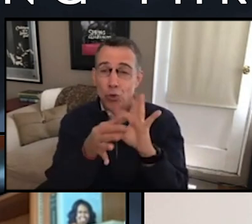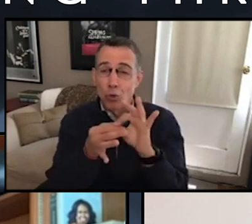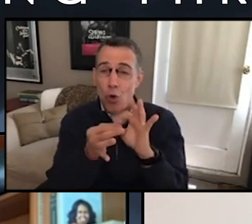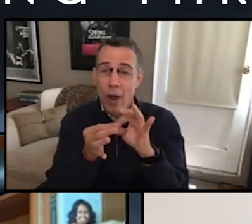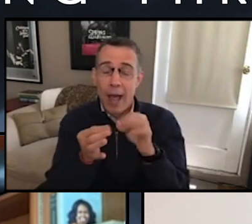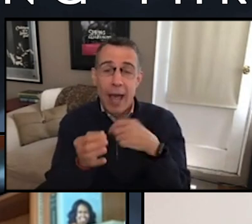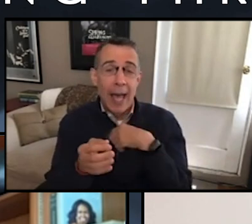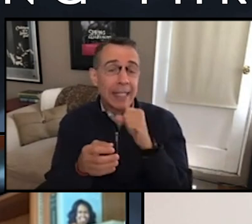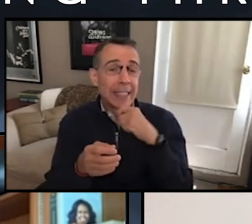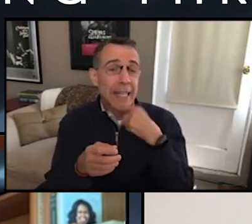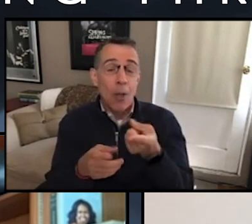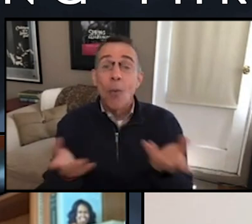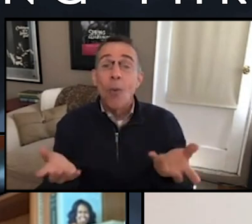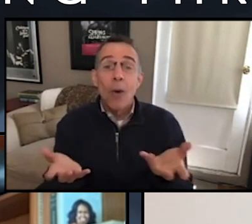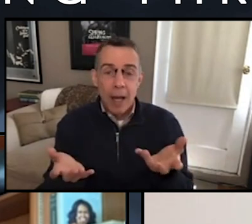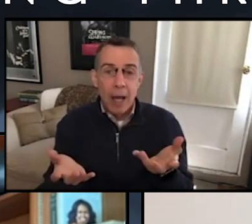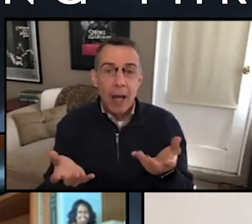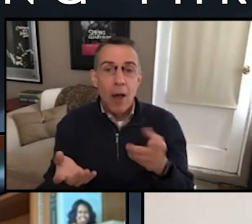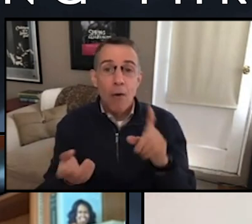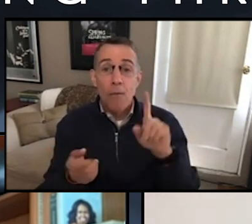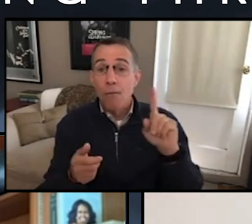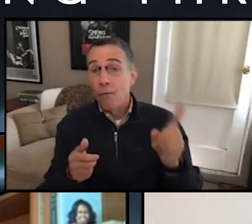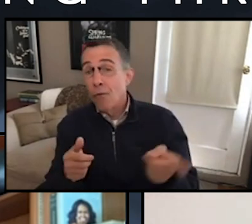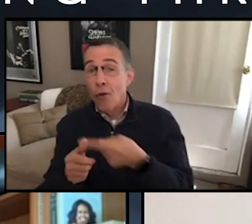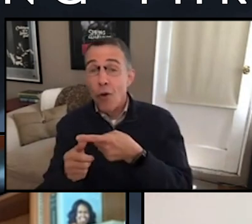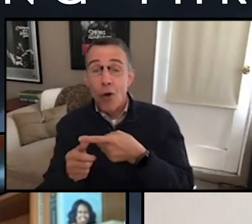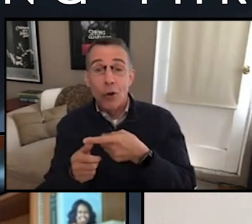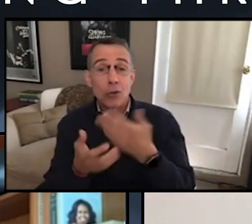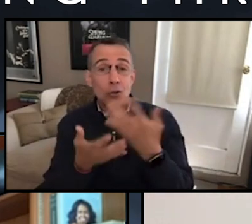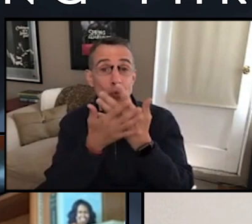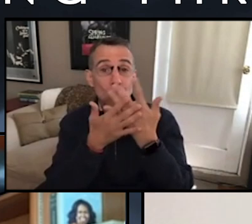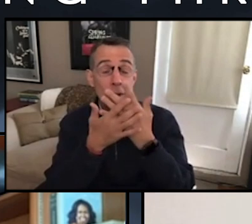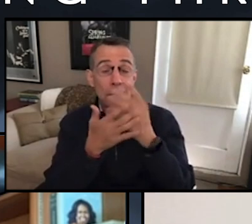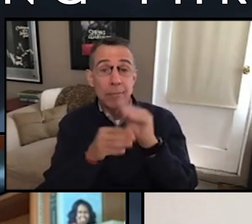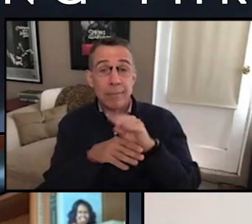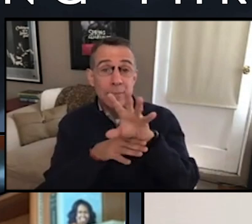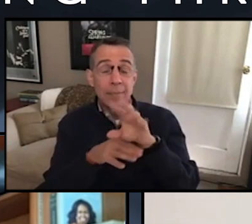anything else is that our very first screening, in Cary, North Carolina. We